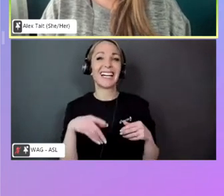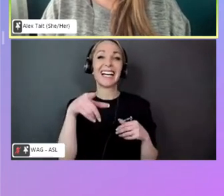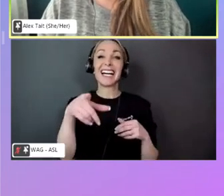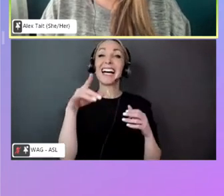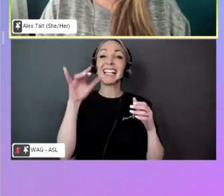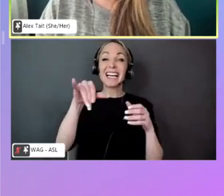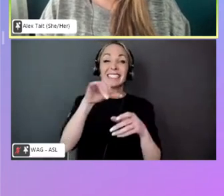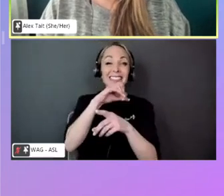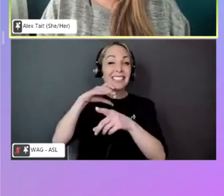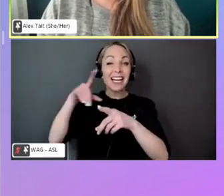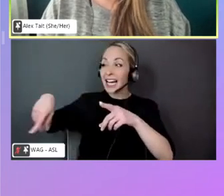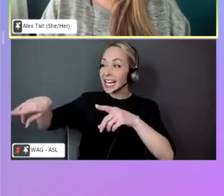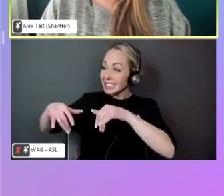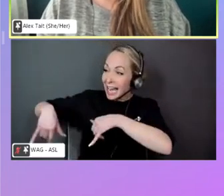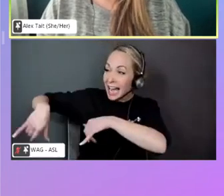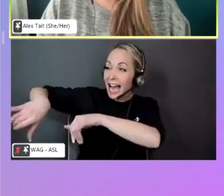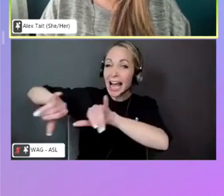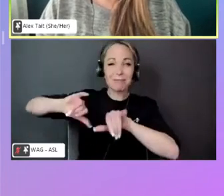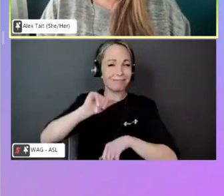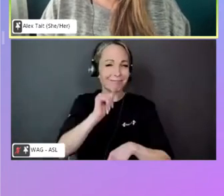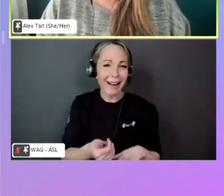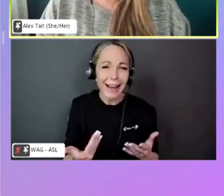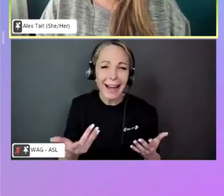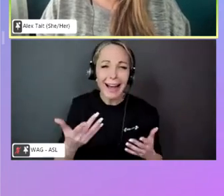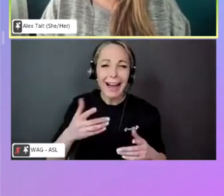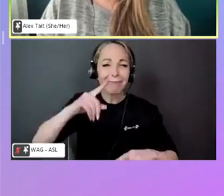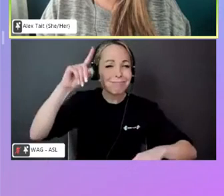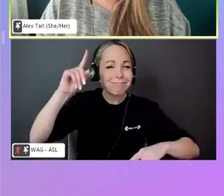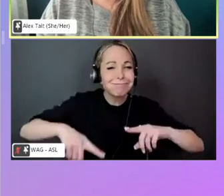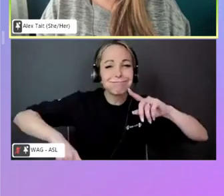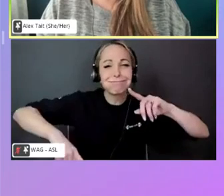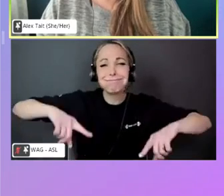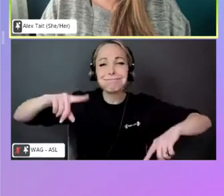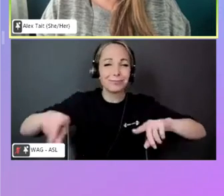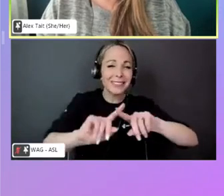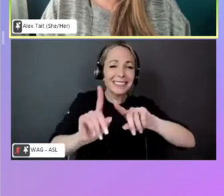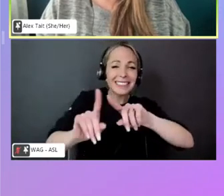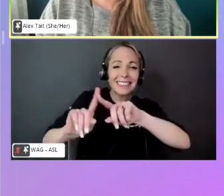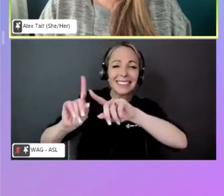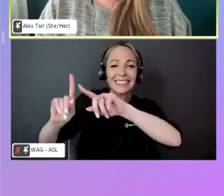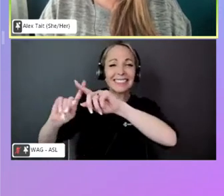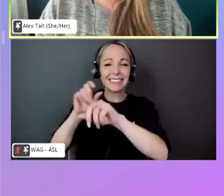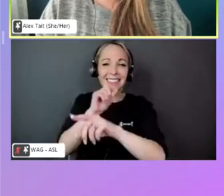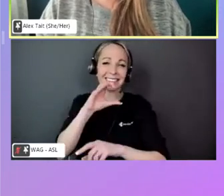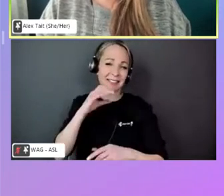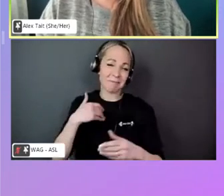from internalism agism. But seniors are not a monolith. Their